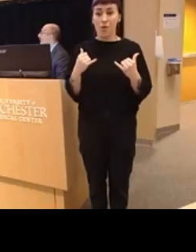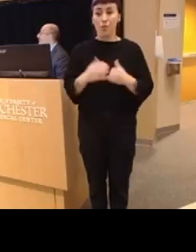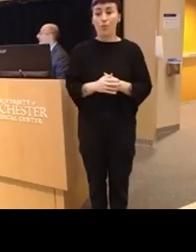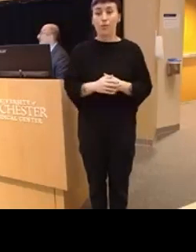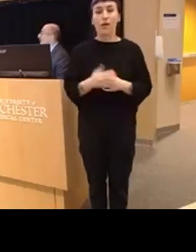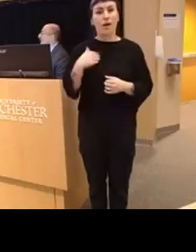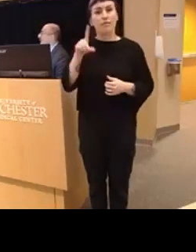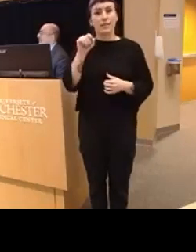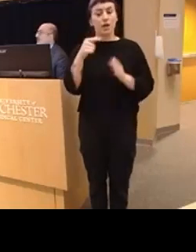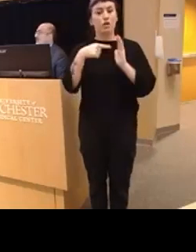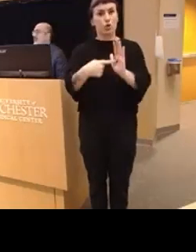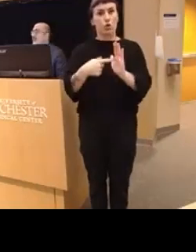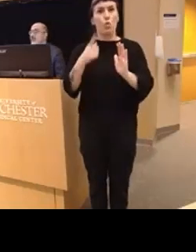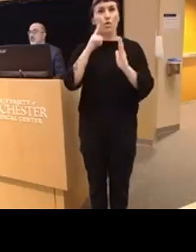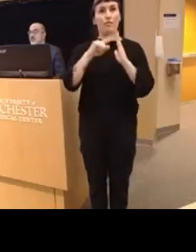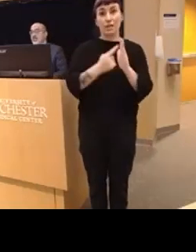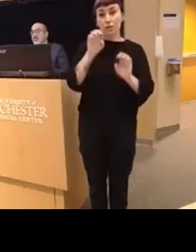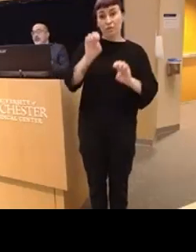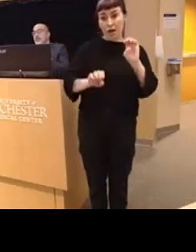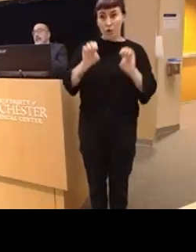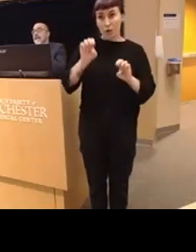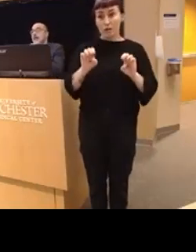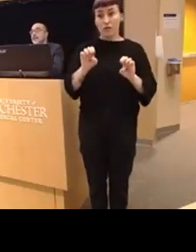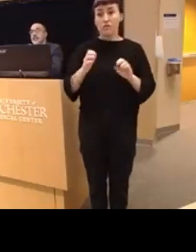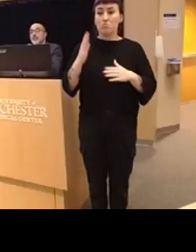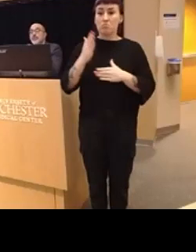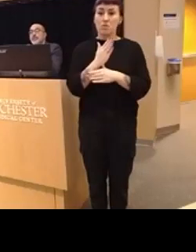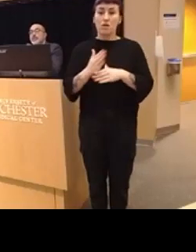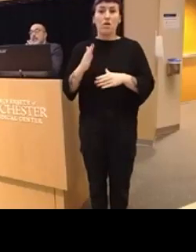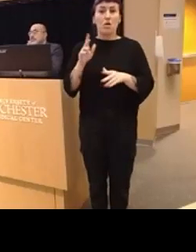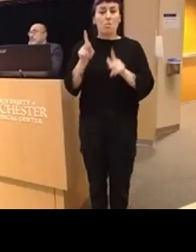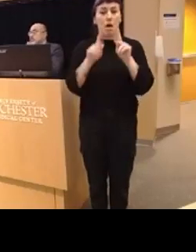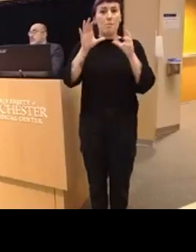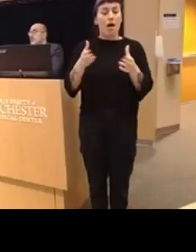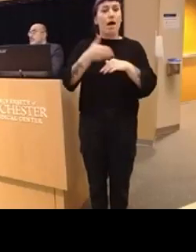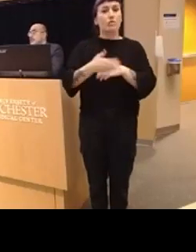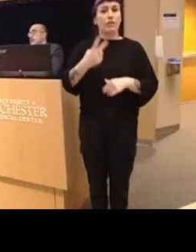have data showing that of our initial valuations um on average in a population after they see us